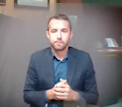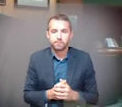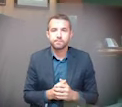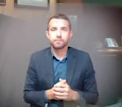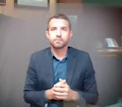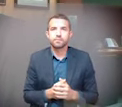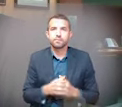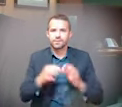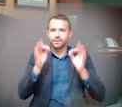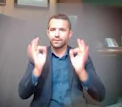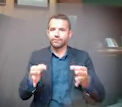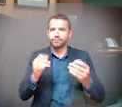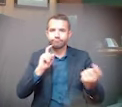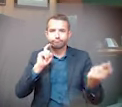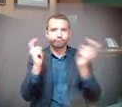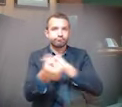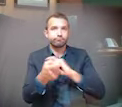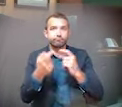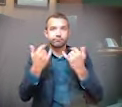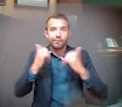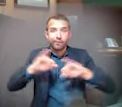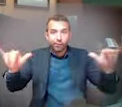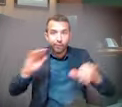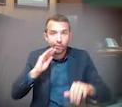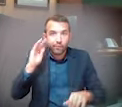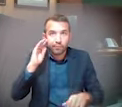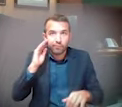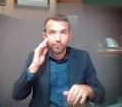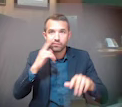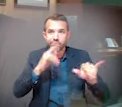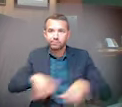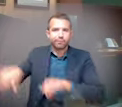I'm stuck at home like everybody else